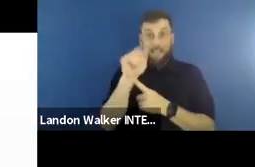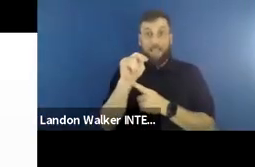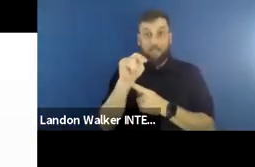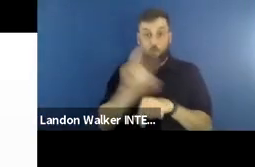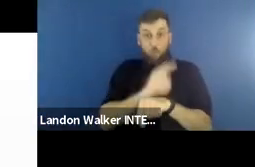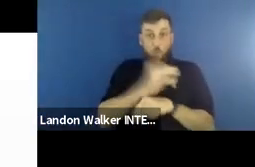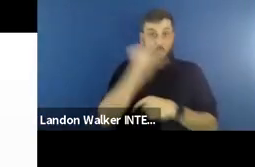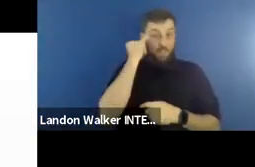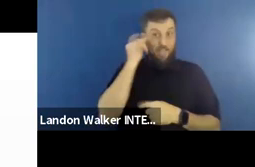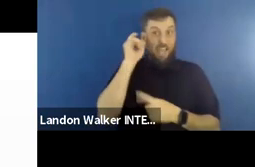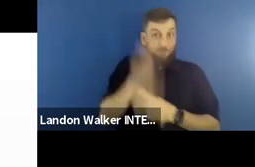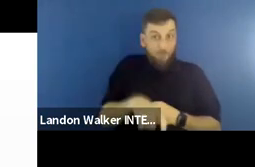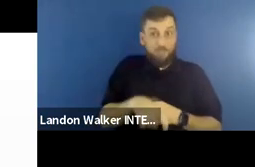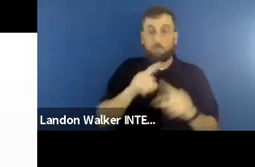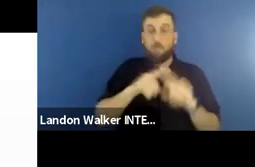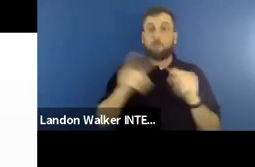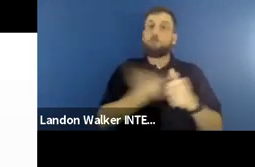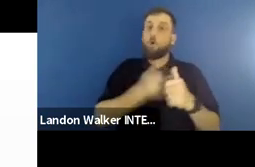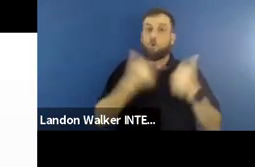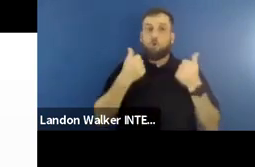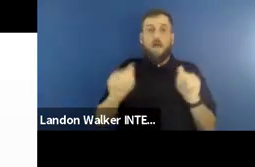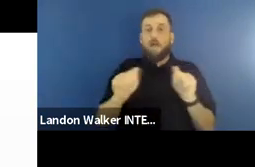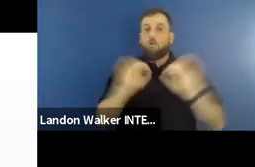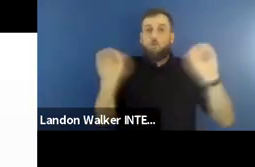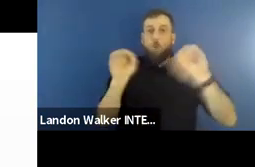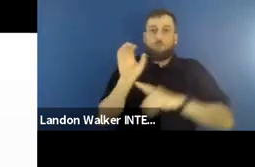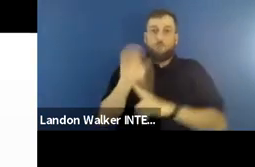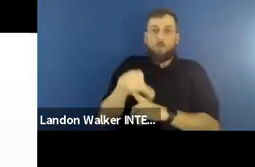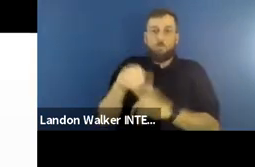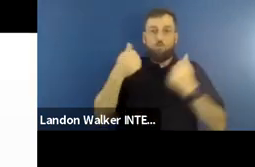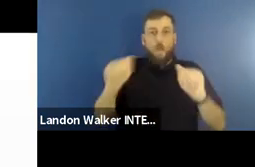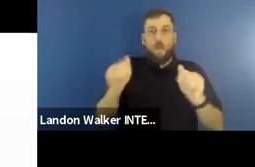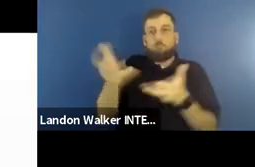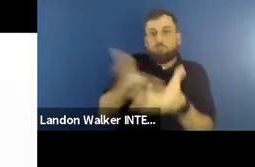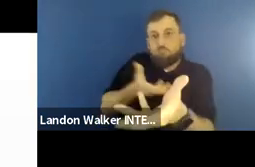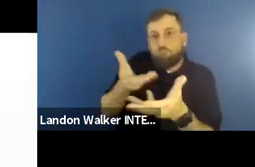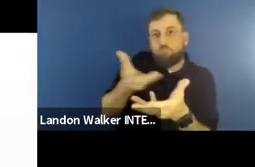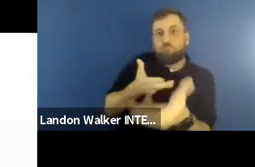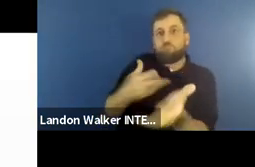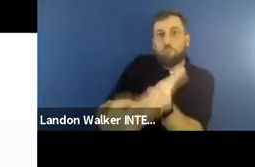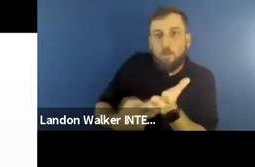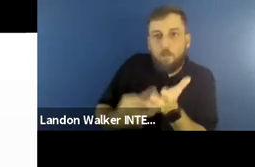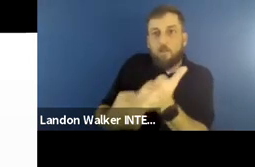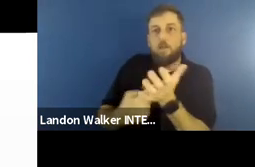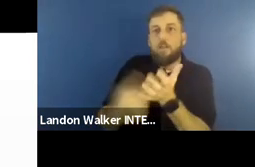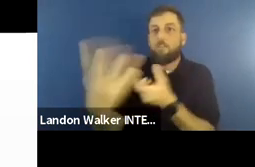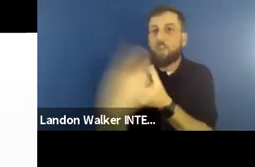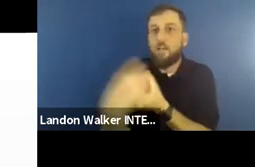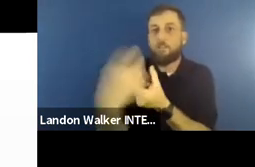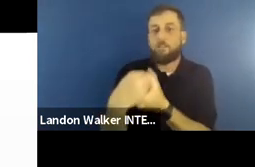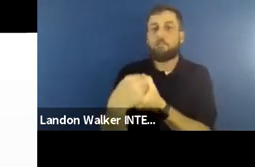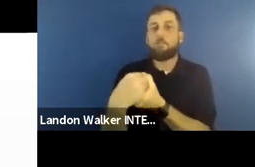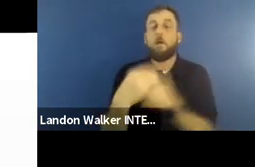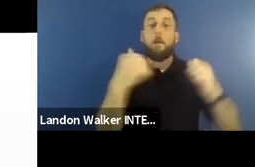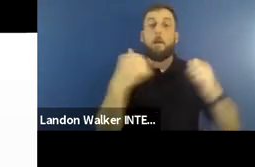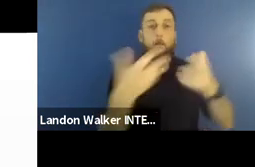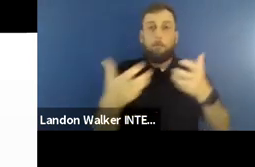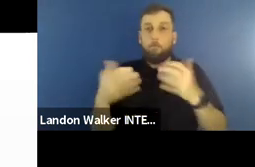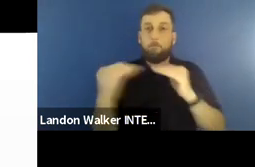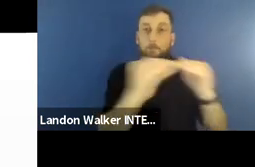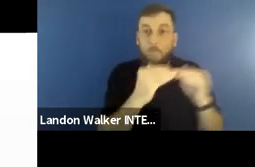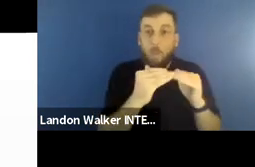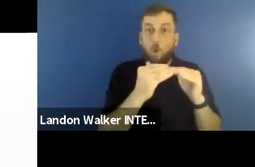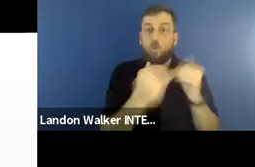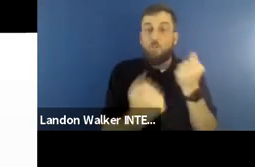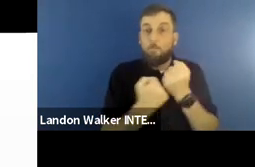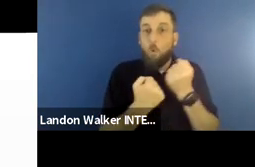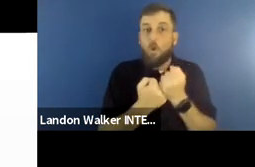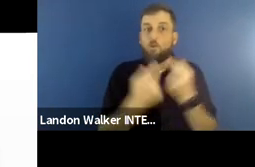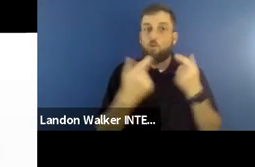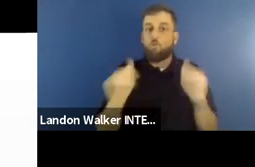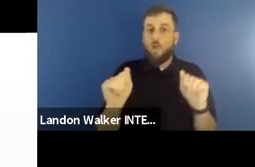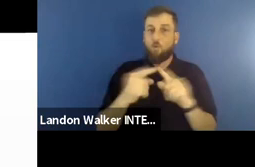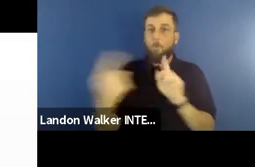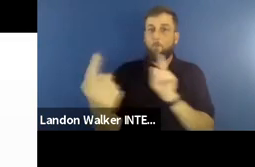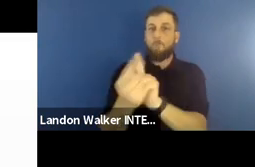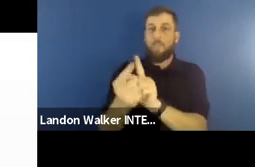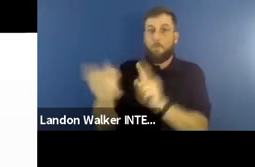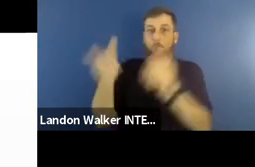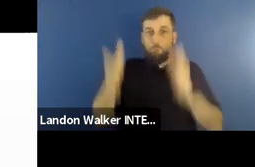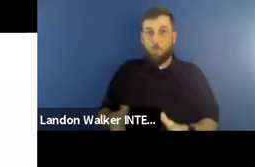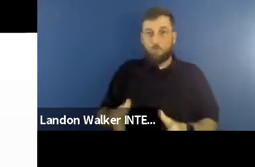So we try our best to use no force first and use our talking skills engaging with skills and our peer support specialist to meet that individual where they are.